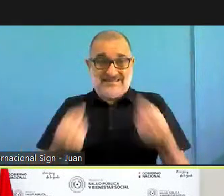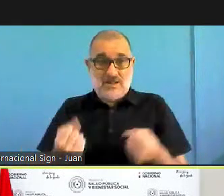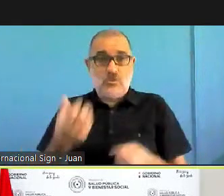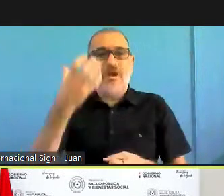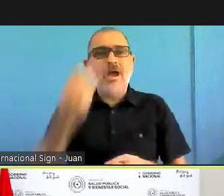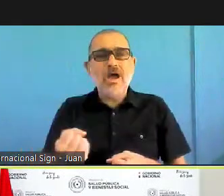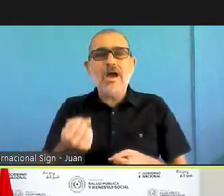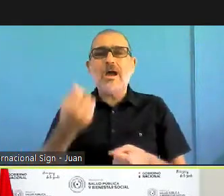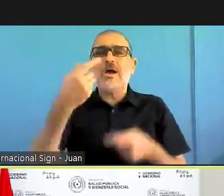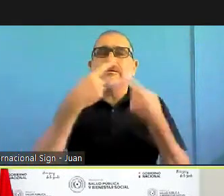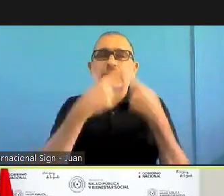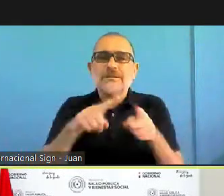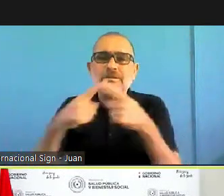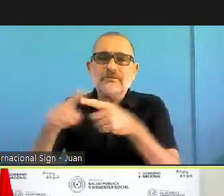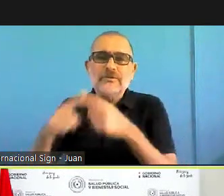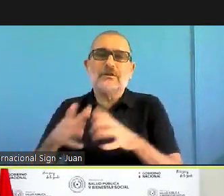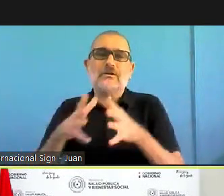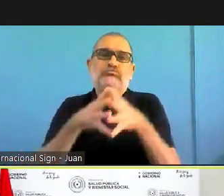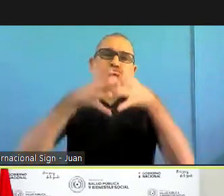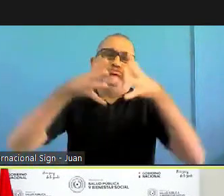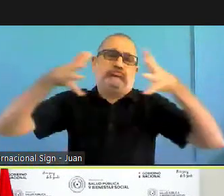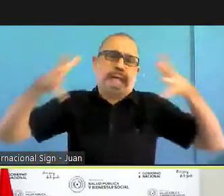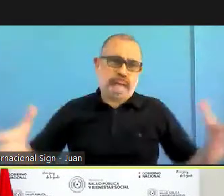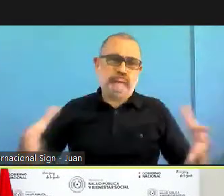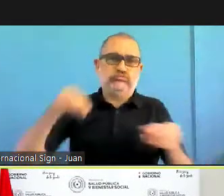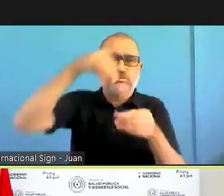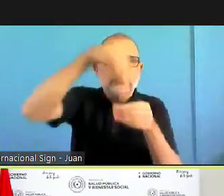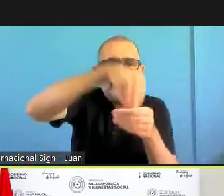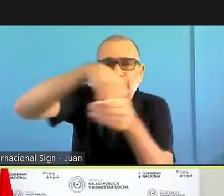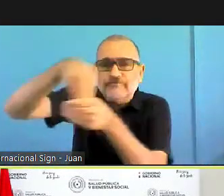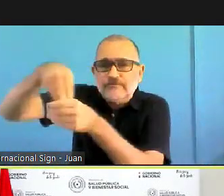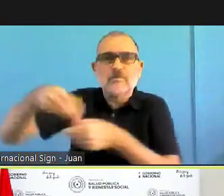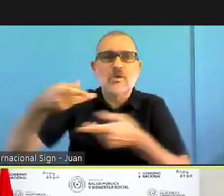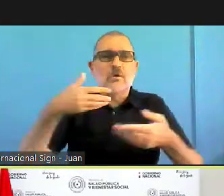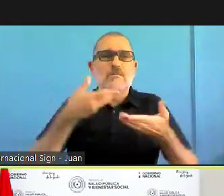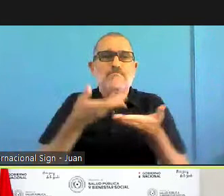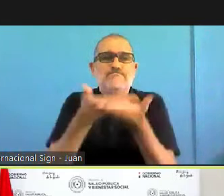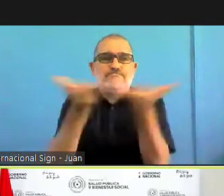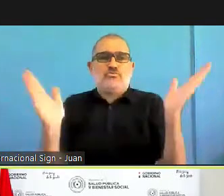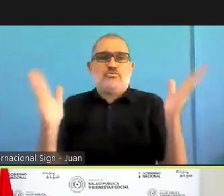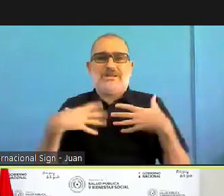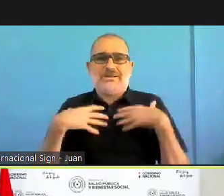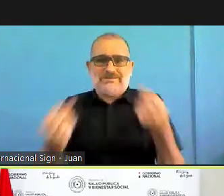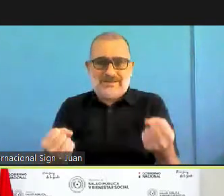So much so that the pandemic has actually been a catalyst in terms of plans